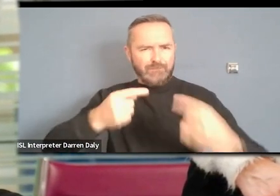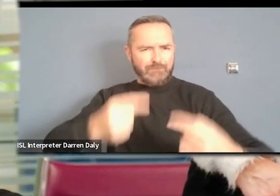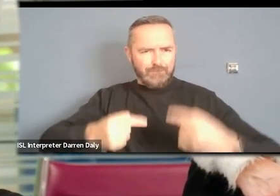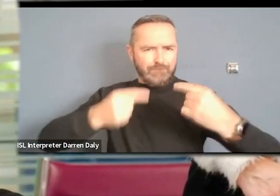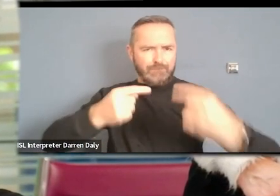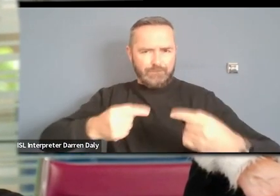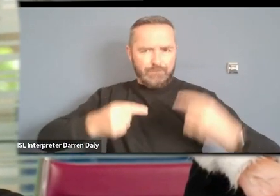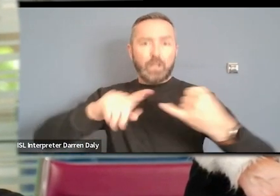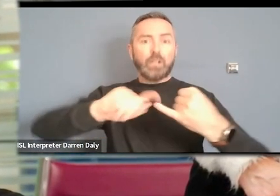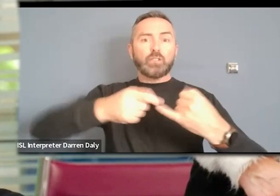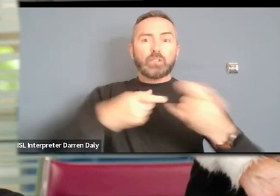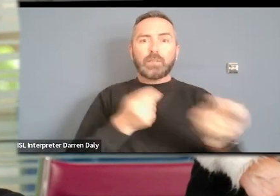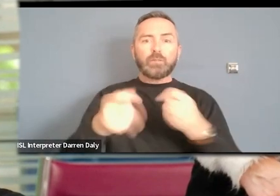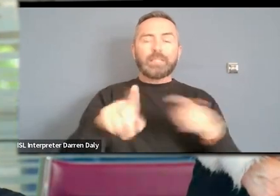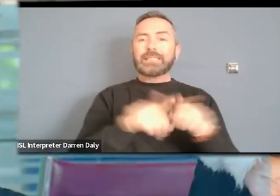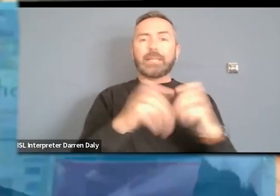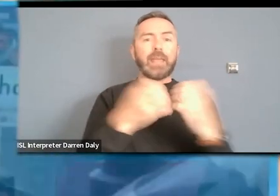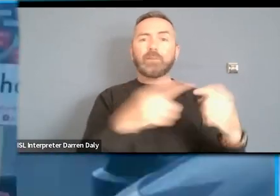to be treated the same as everyone else.